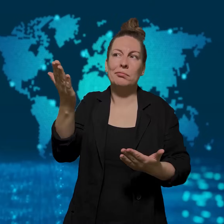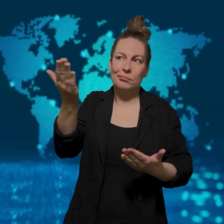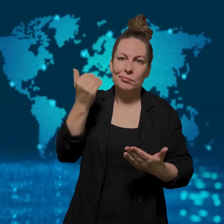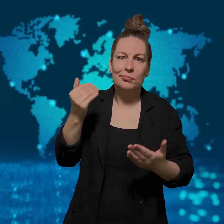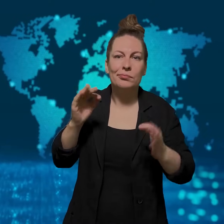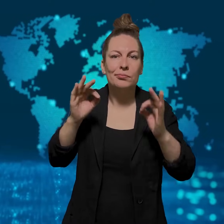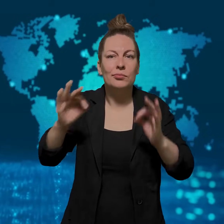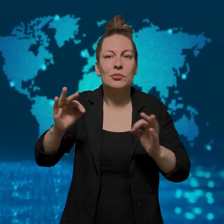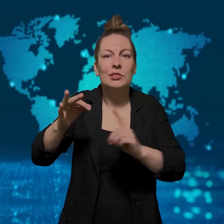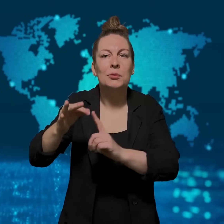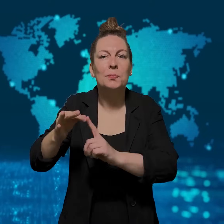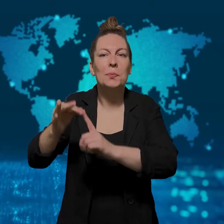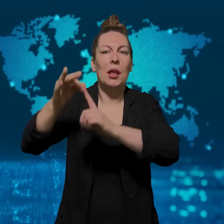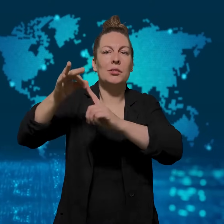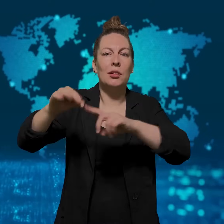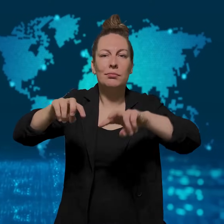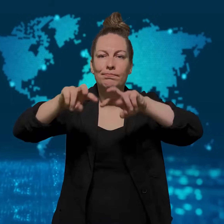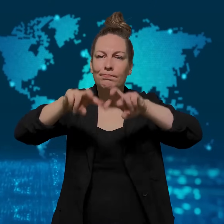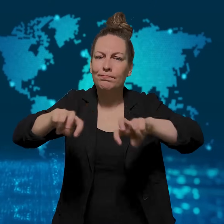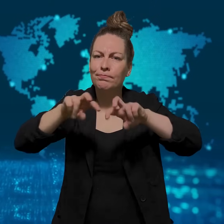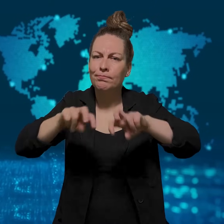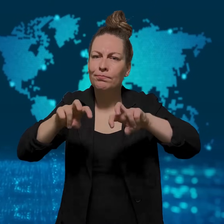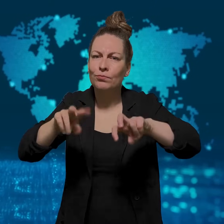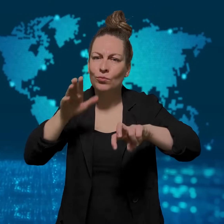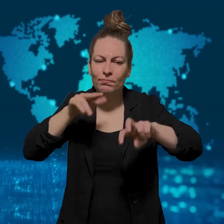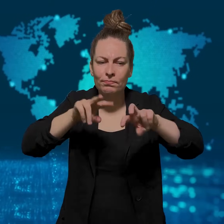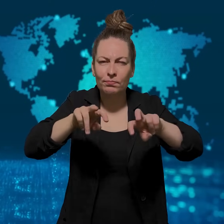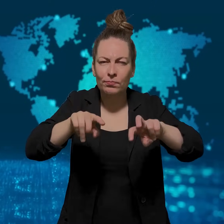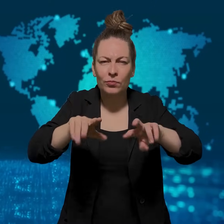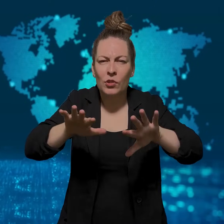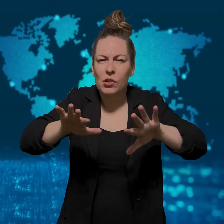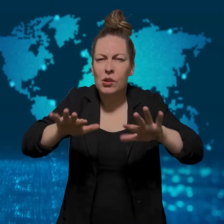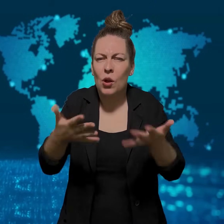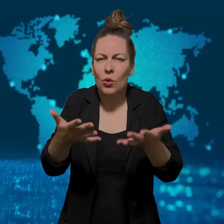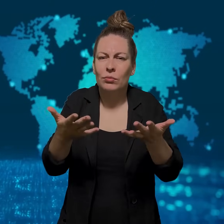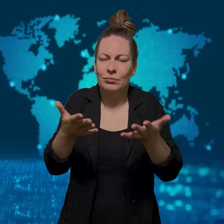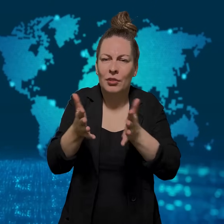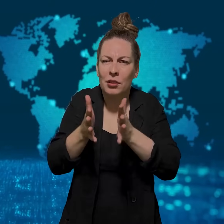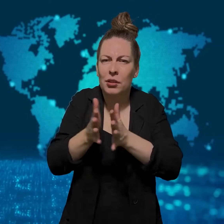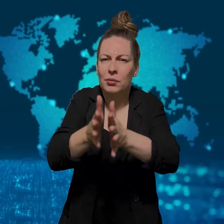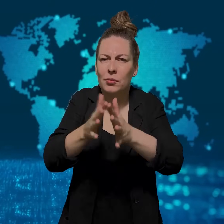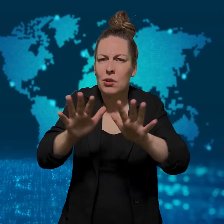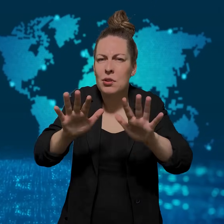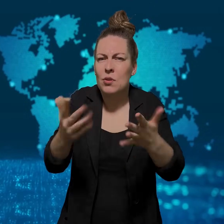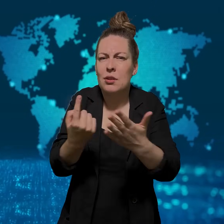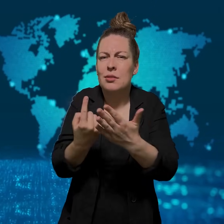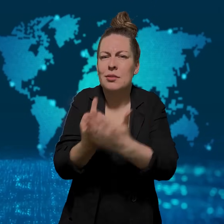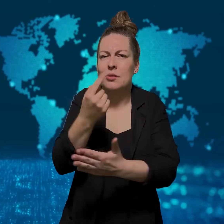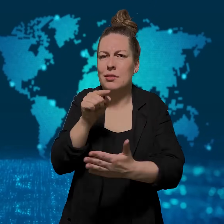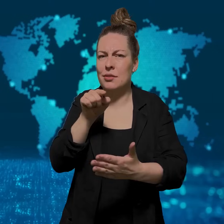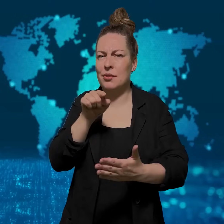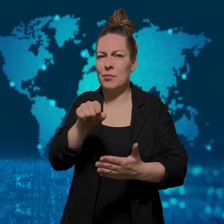The cause of the fire has yet to be determined,